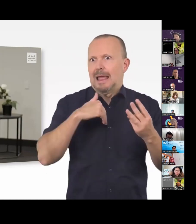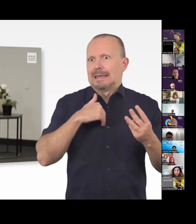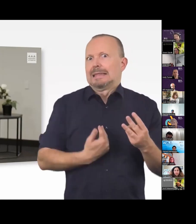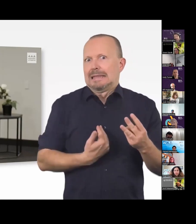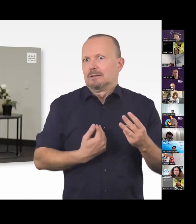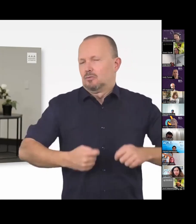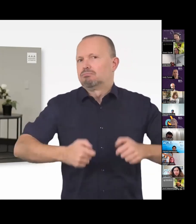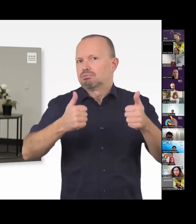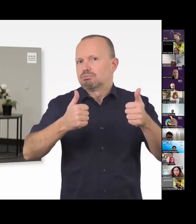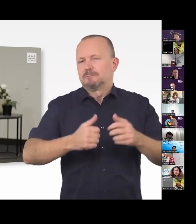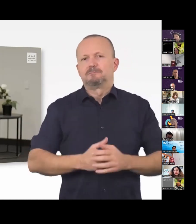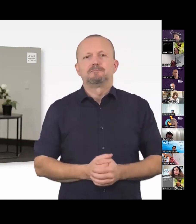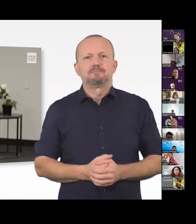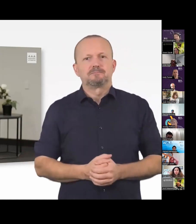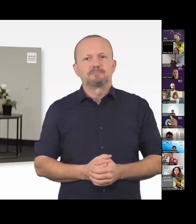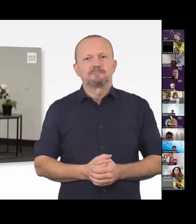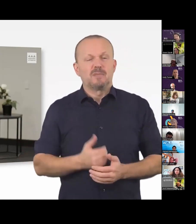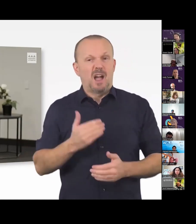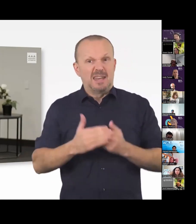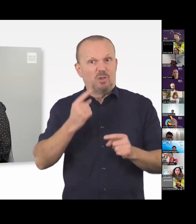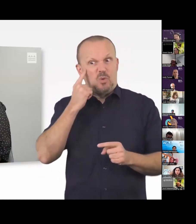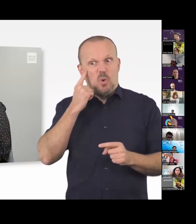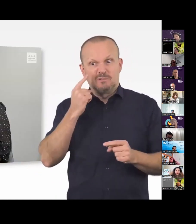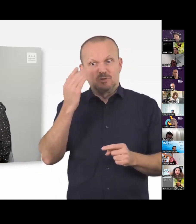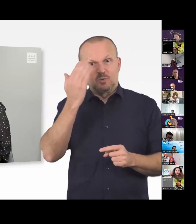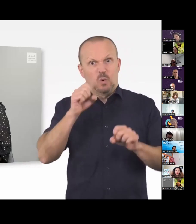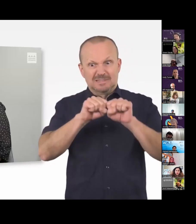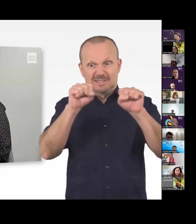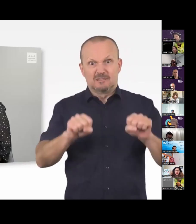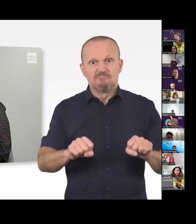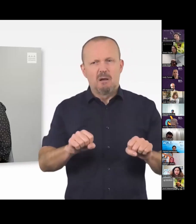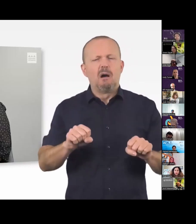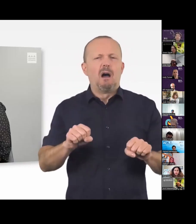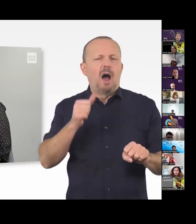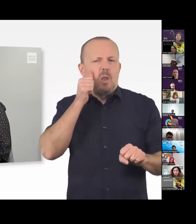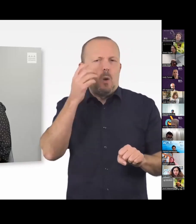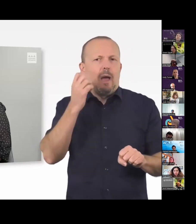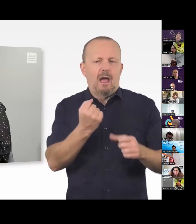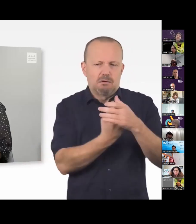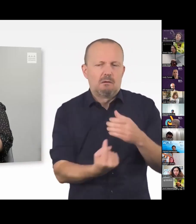that I need to thrive." I never knew that othering could be something